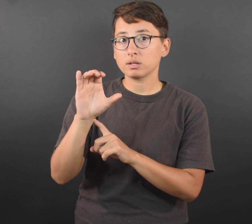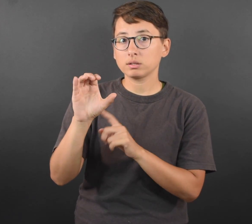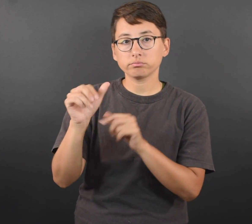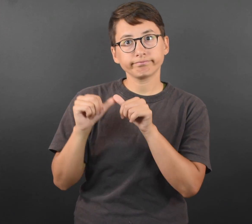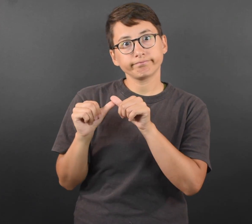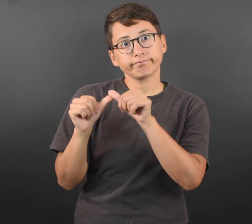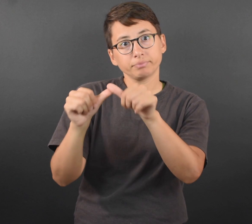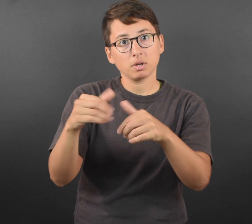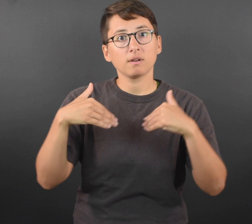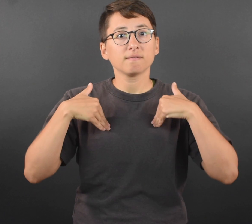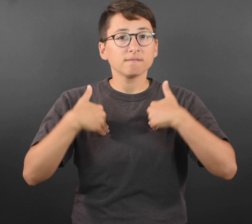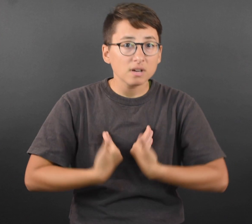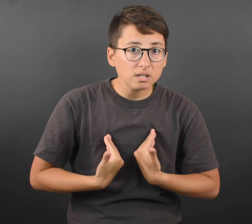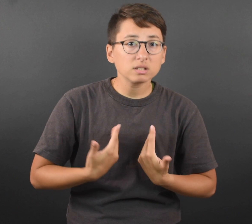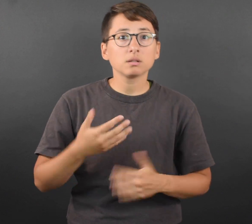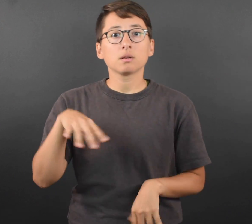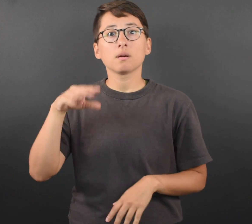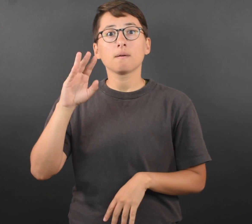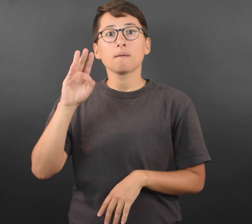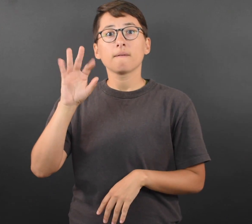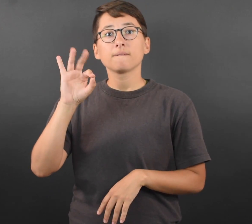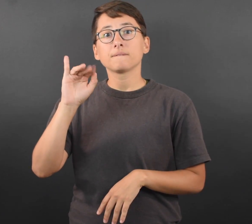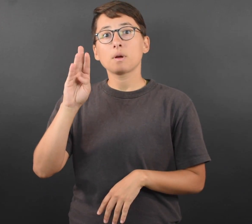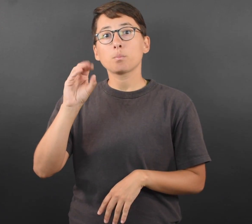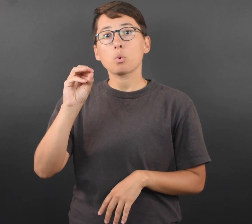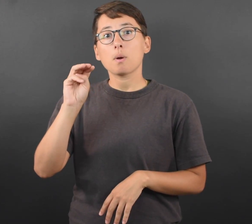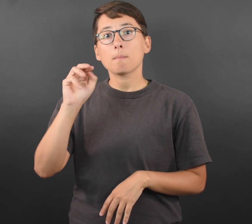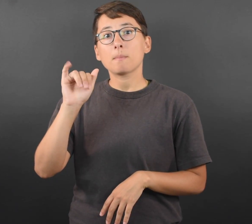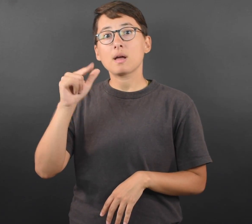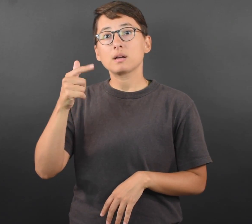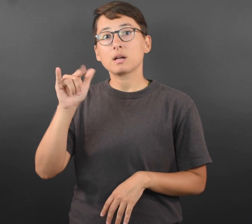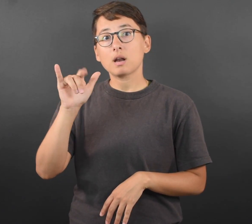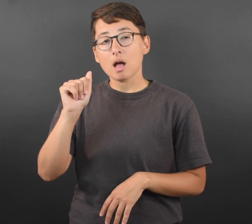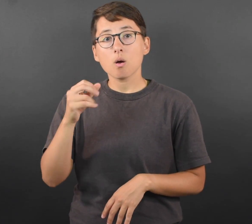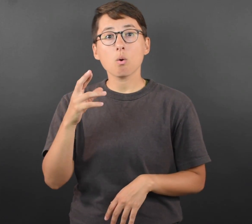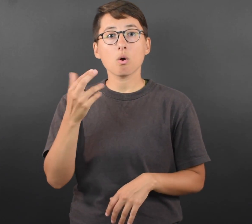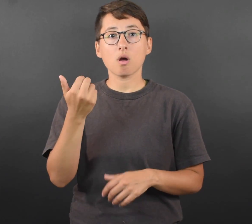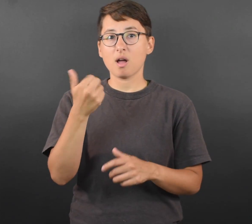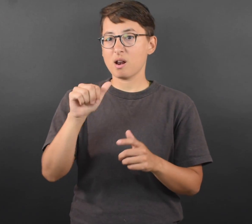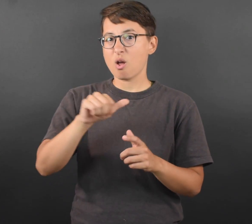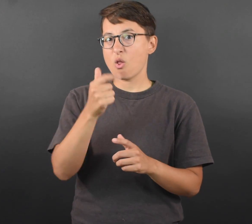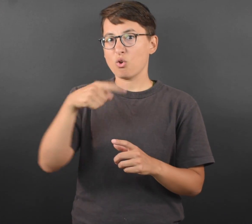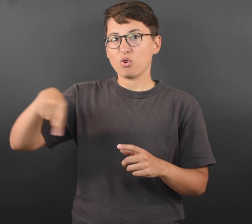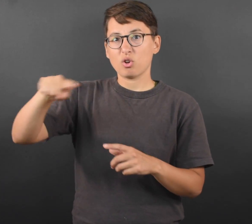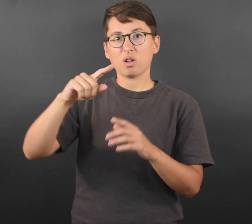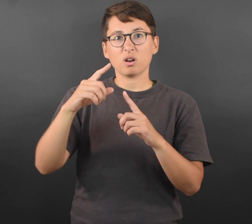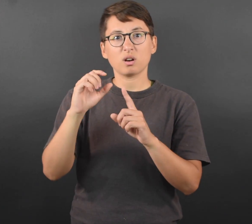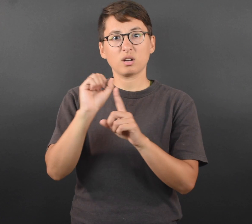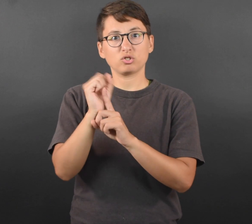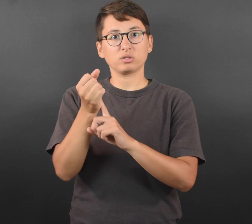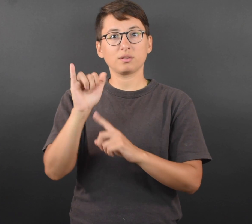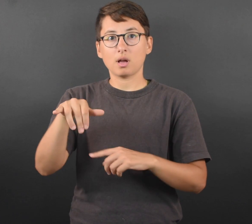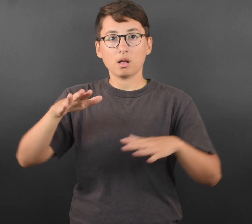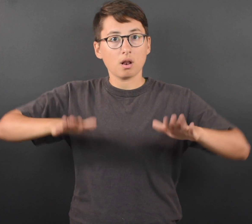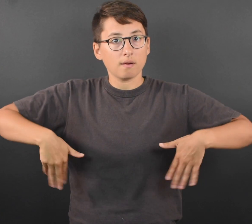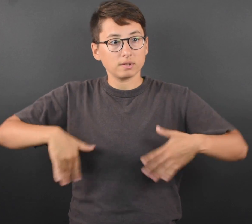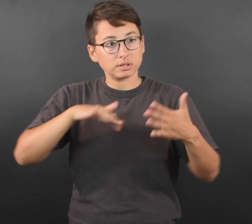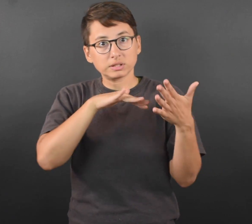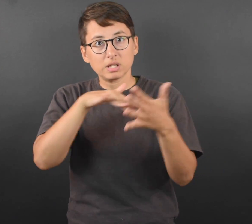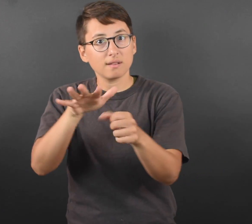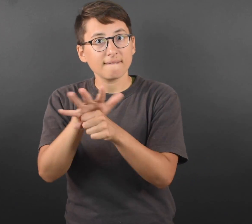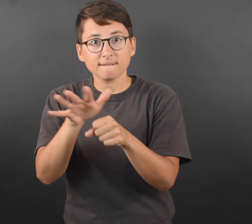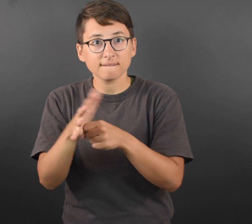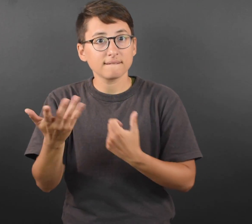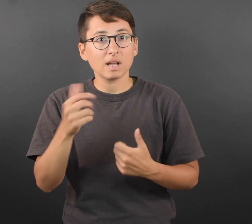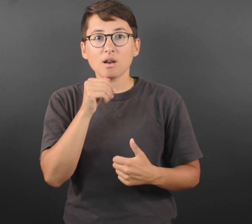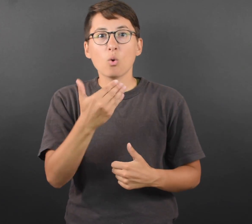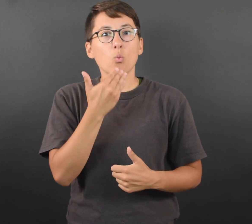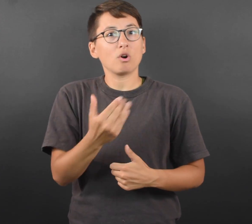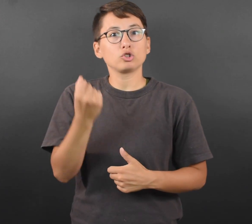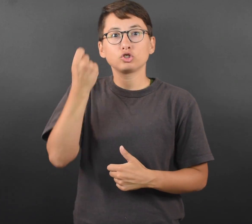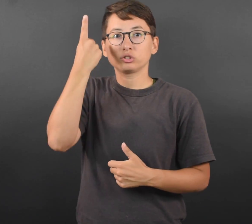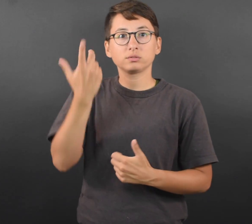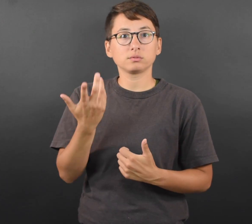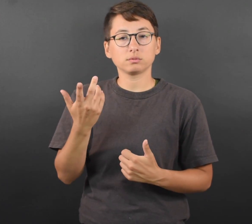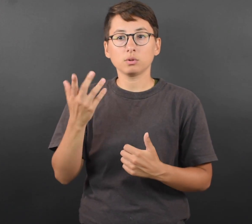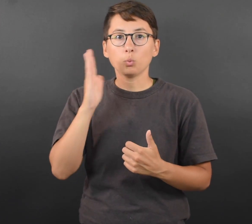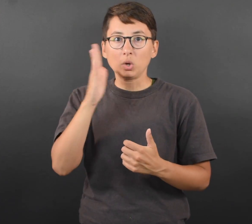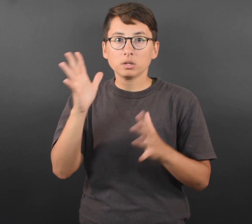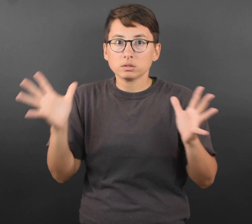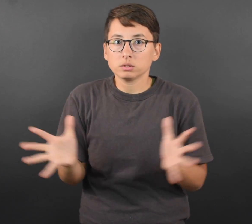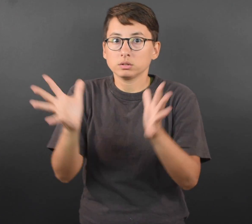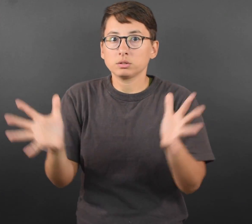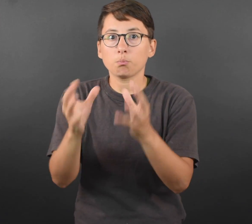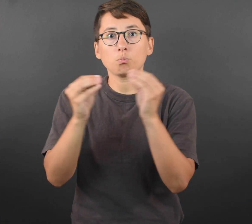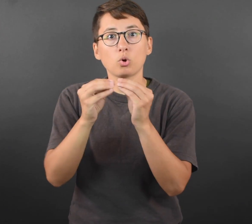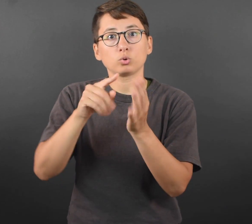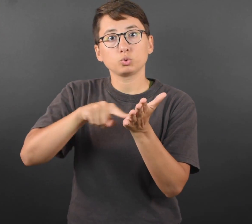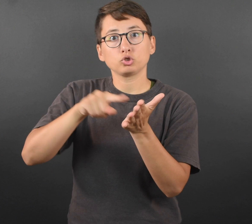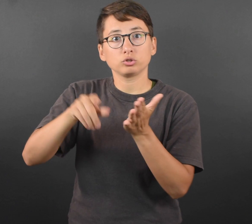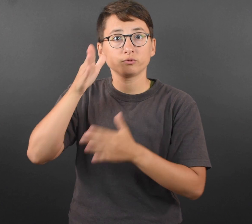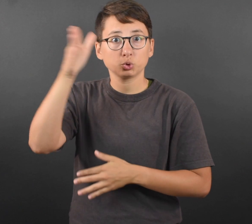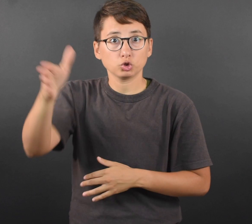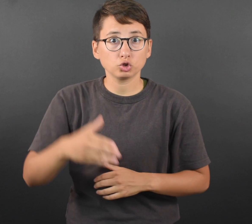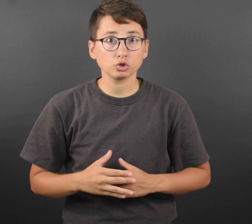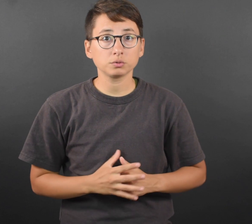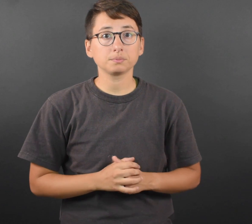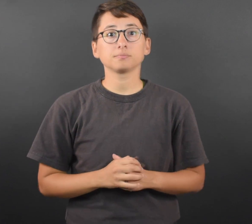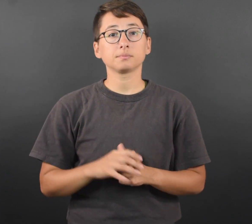... I think it's going to drive a lot of research,” she said.